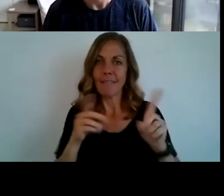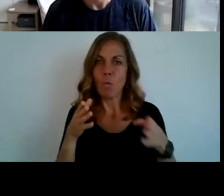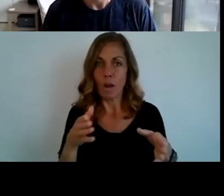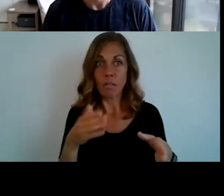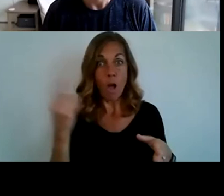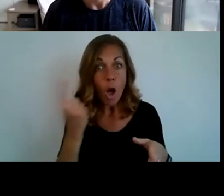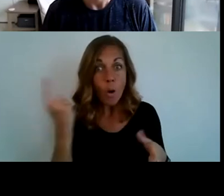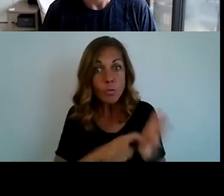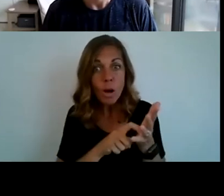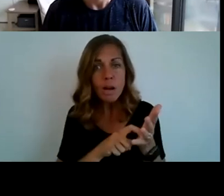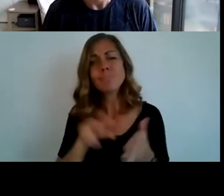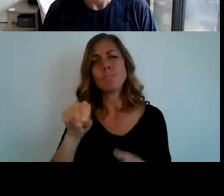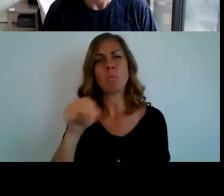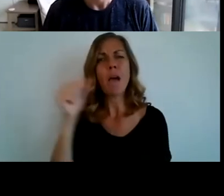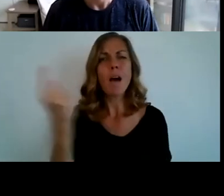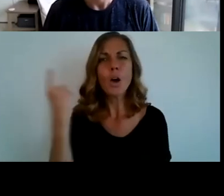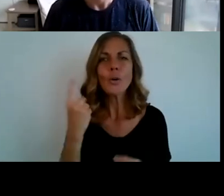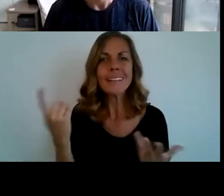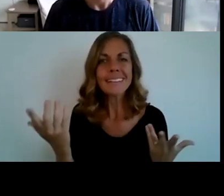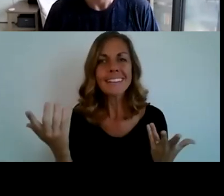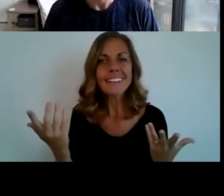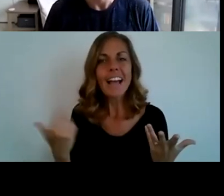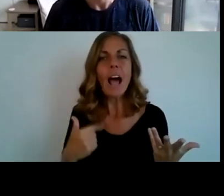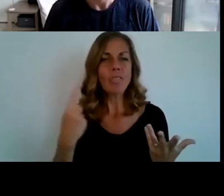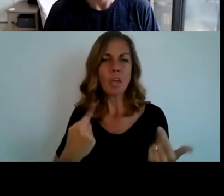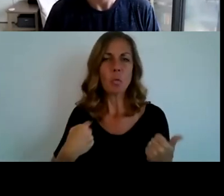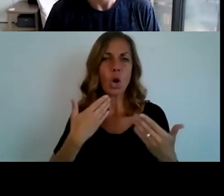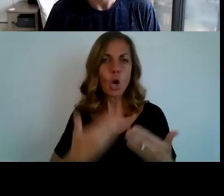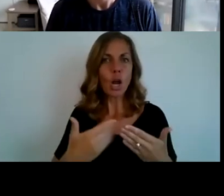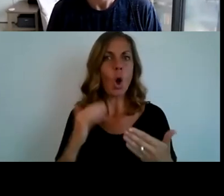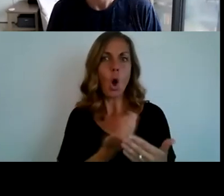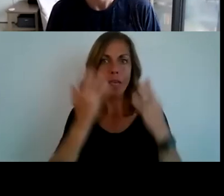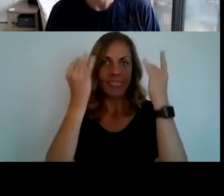it's not. And so, I think we're going to advance our thinking and our work on this faster than